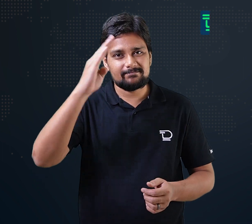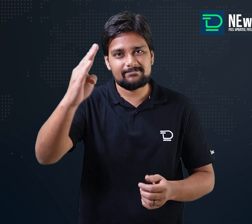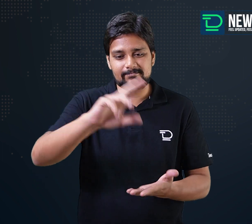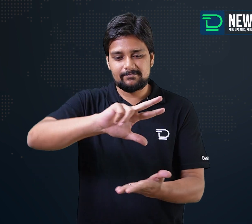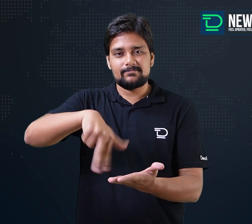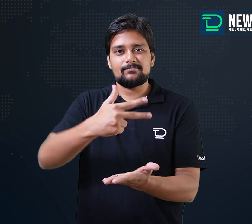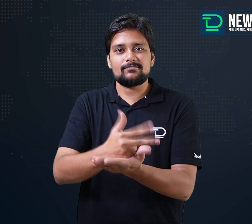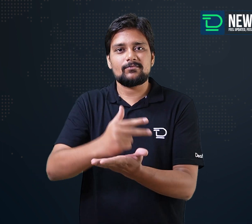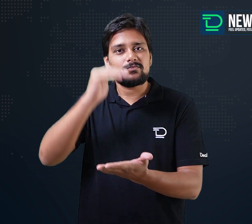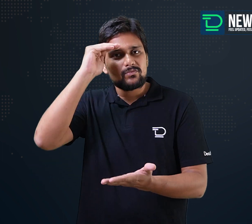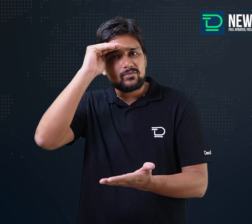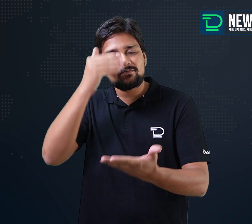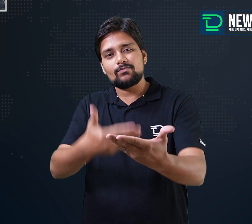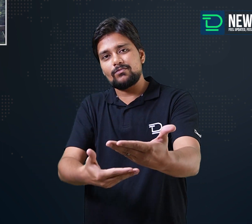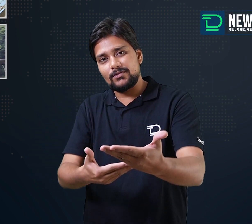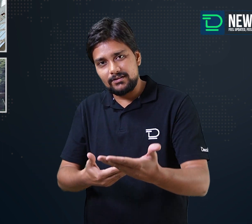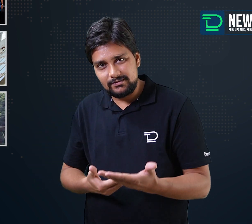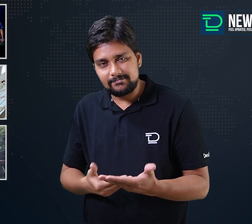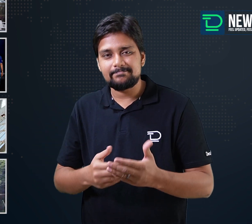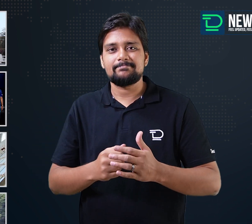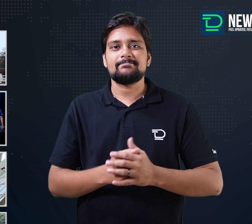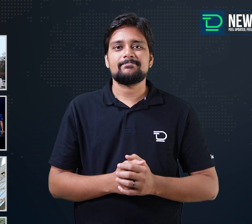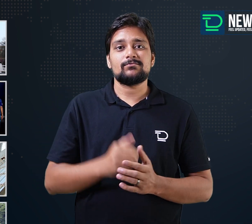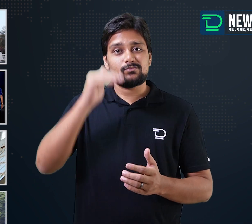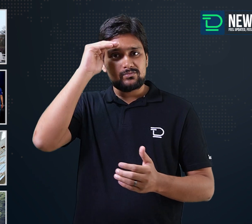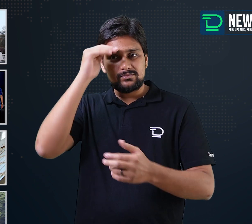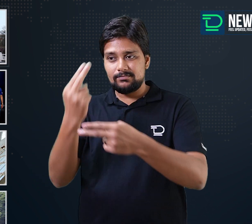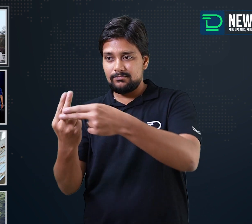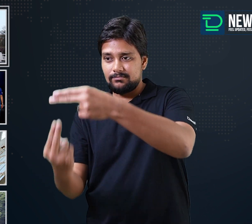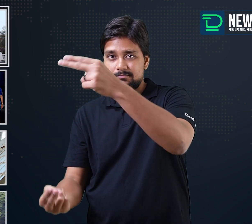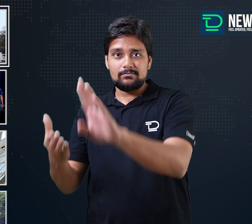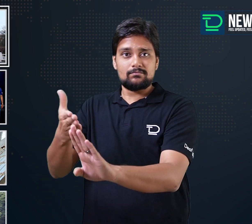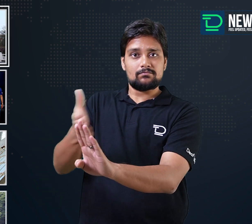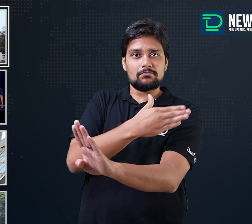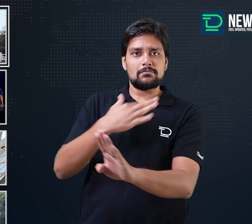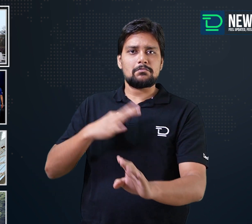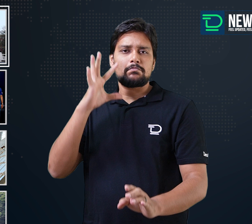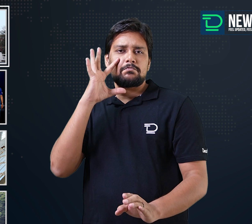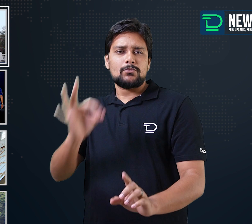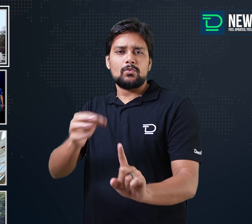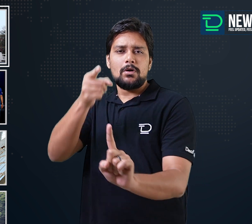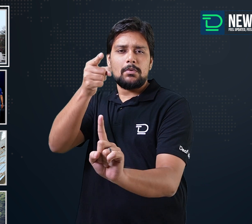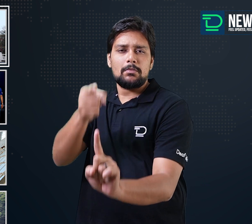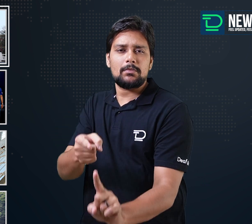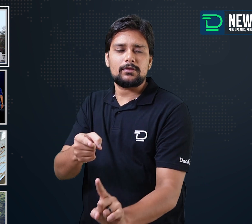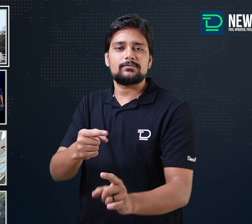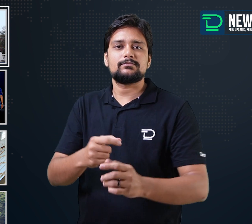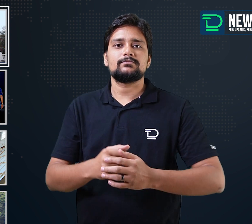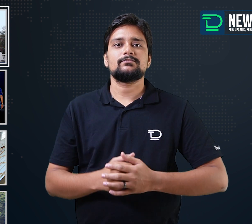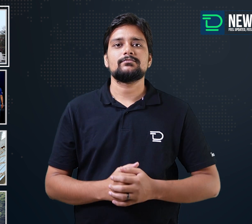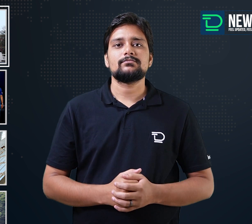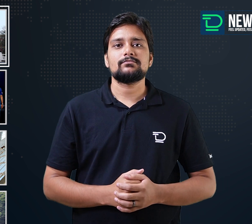Hello Welcome to Deaf Talks News Today’s headlines